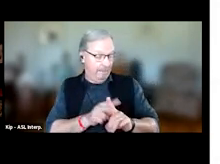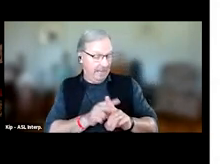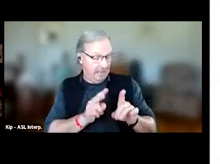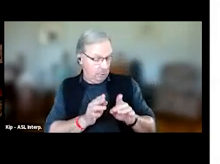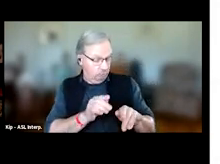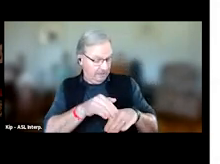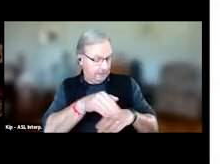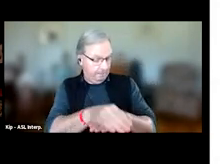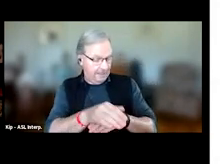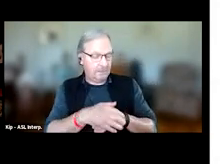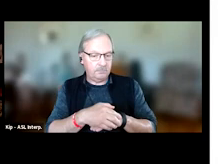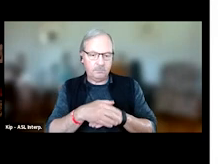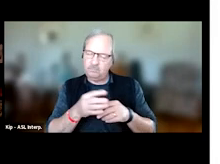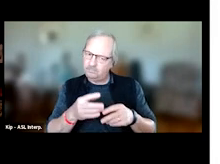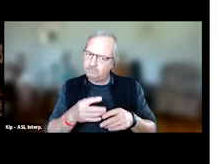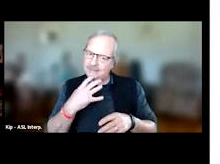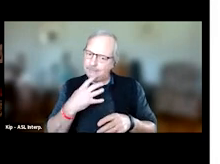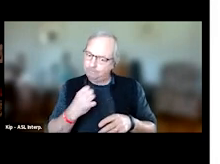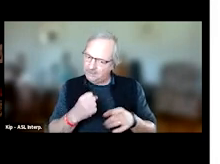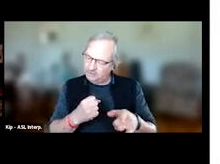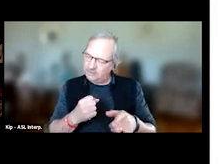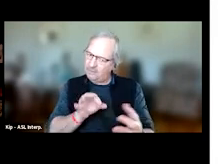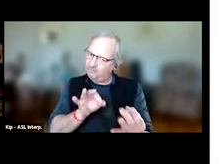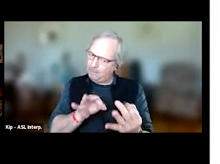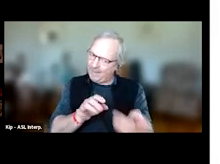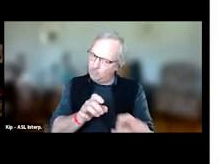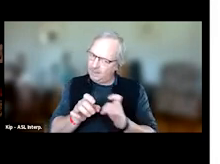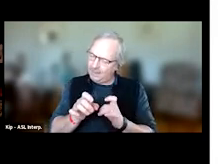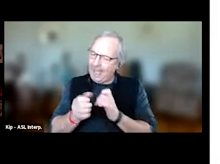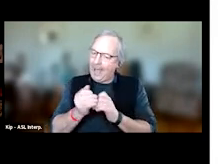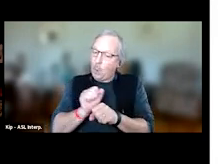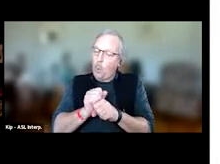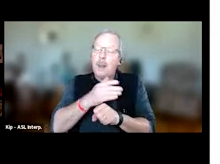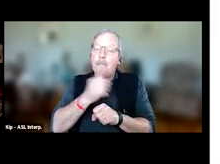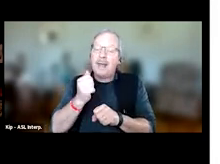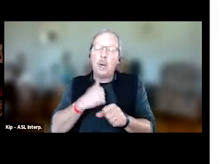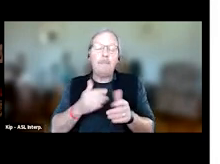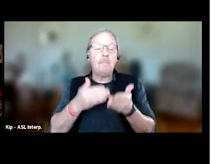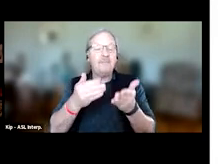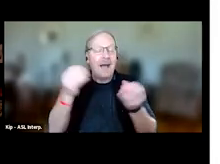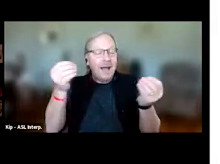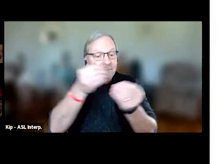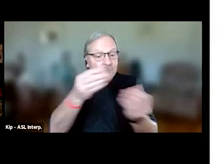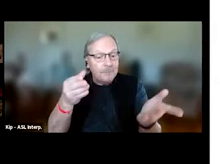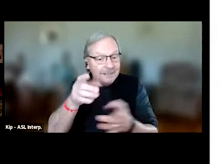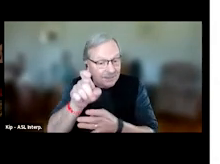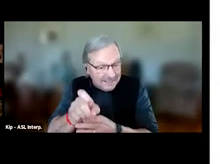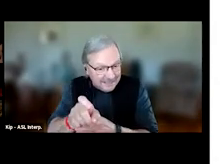We really value the feedback that you give us on how to work with you better and provide the information that you need. This supports really what helps make